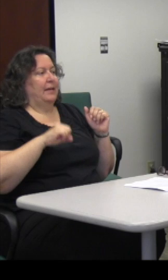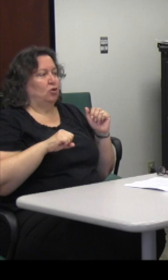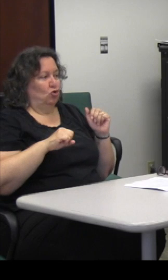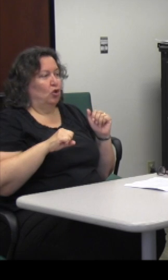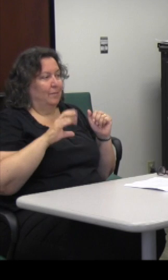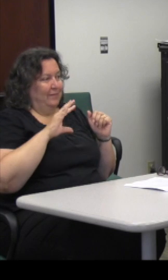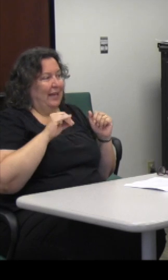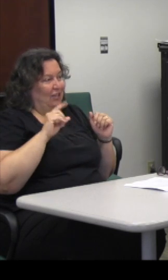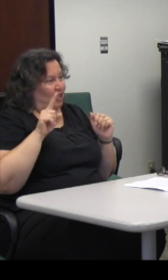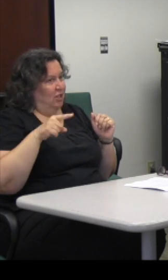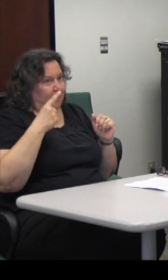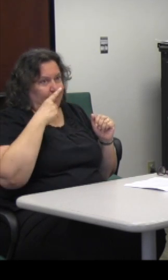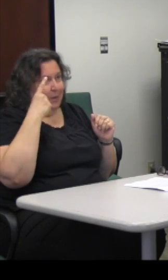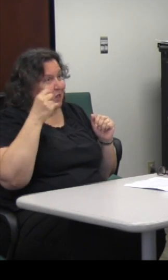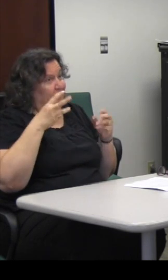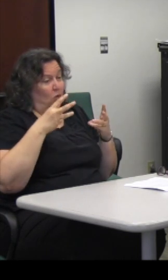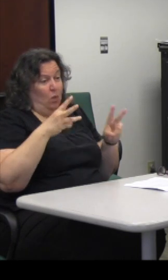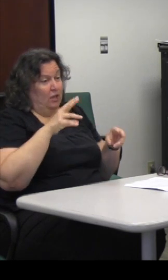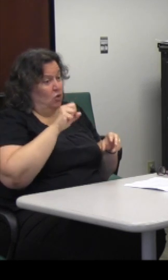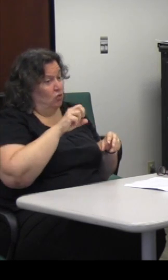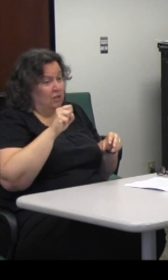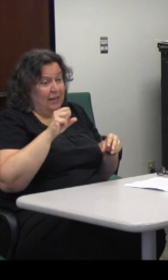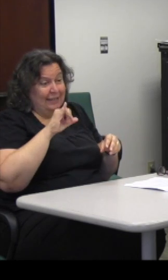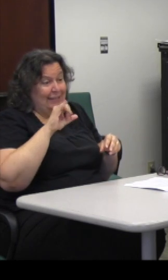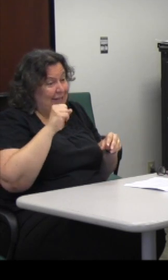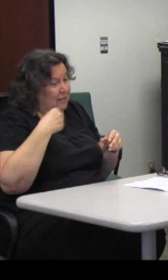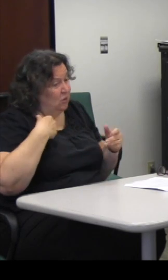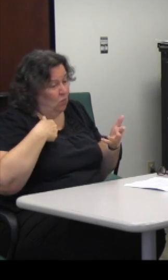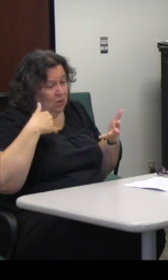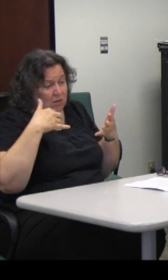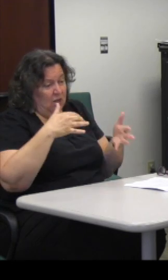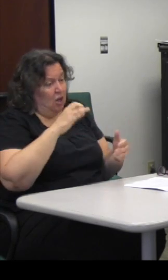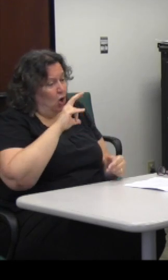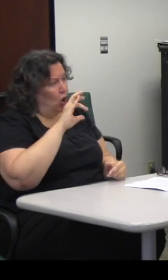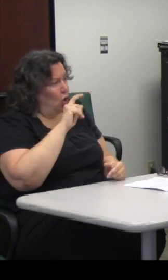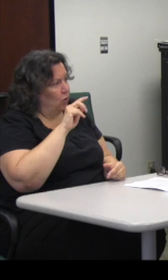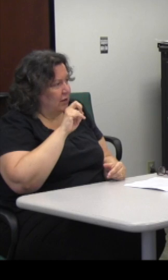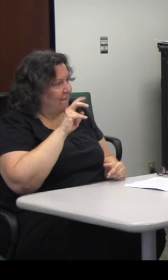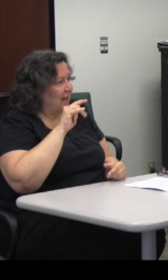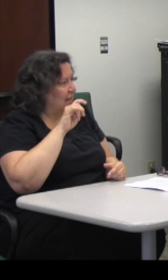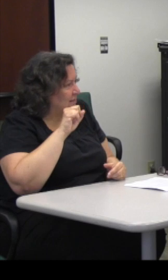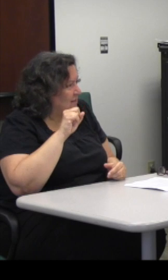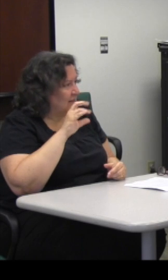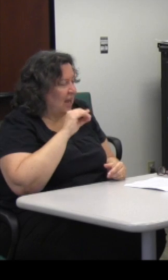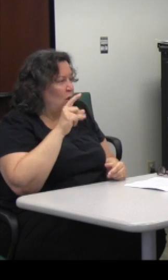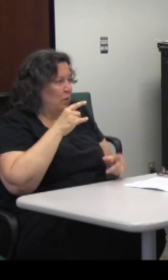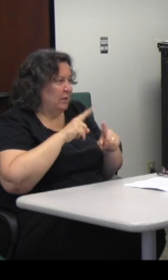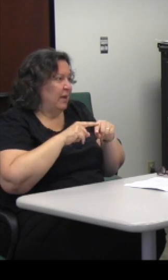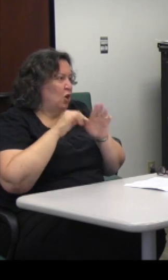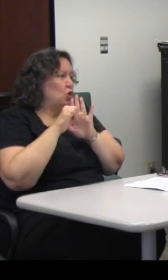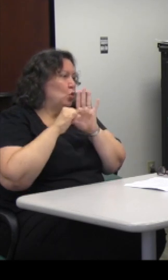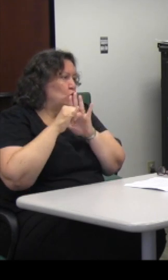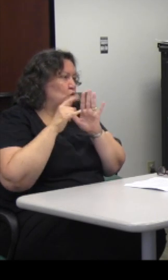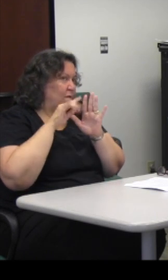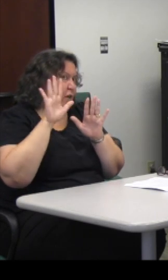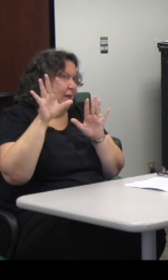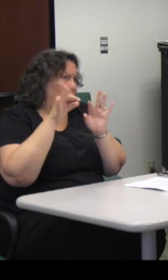And just because of the way social studies is, we study a lot of current events, and depend on YouTube for captioning.